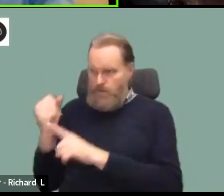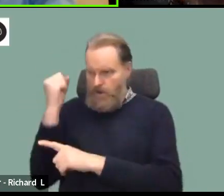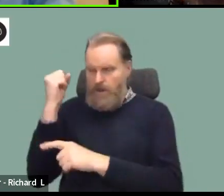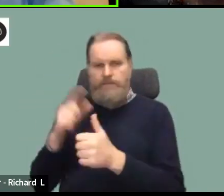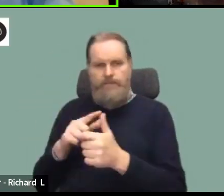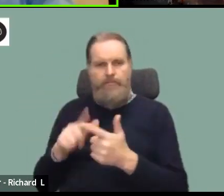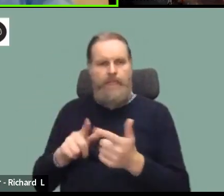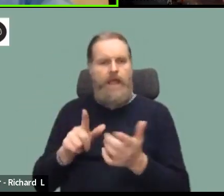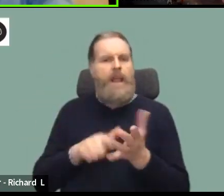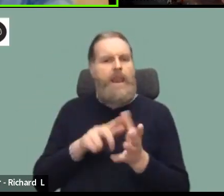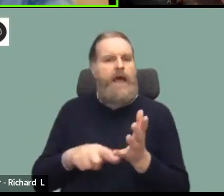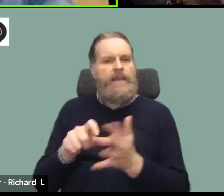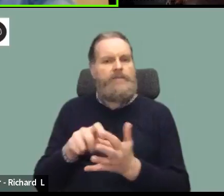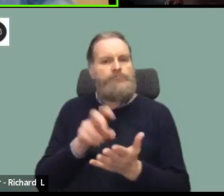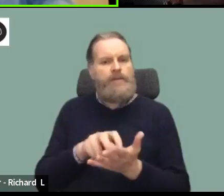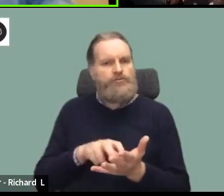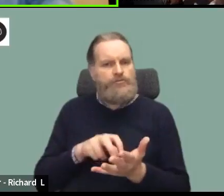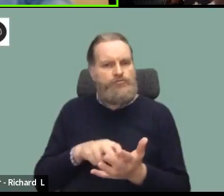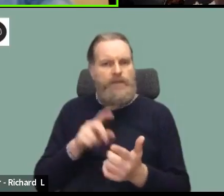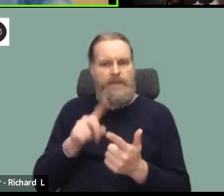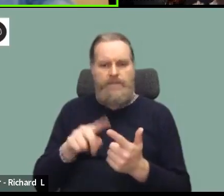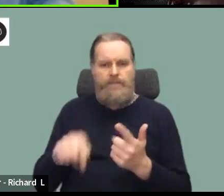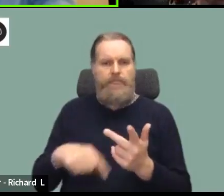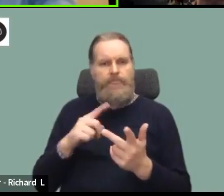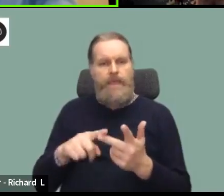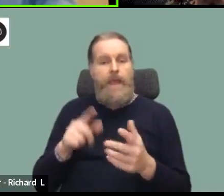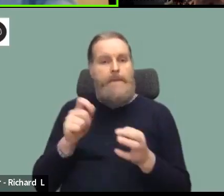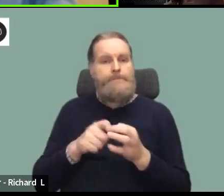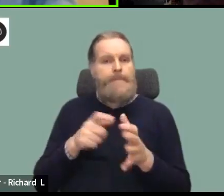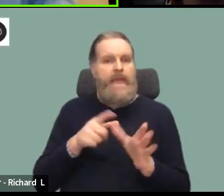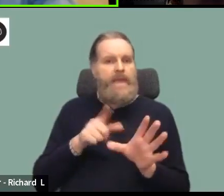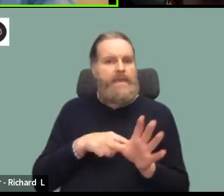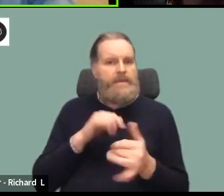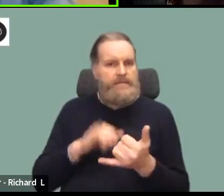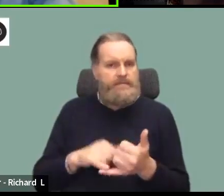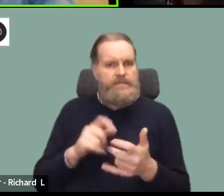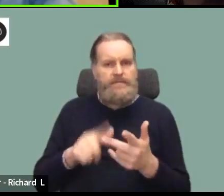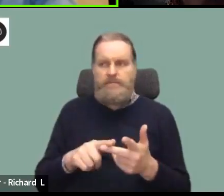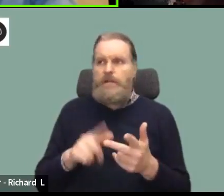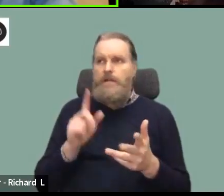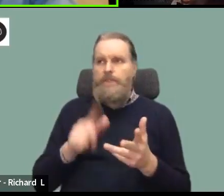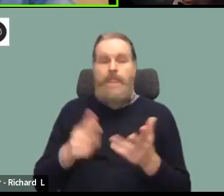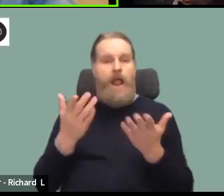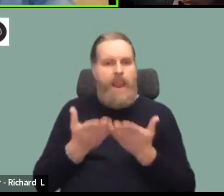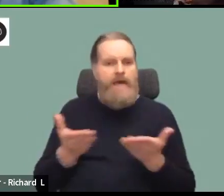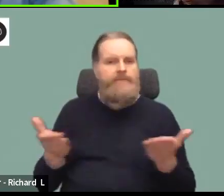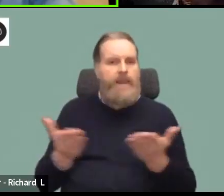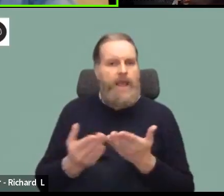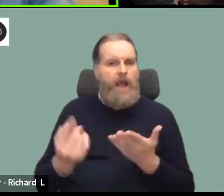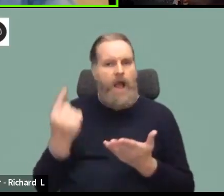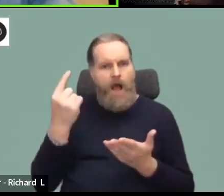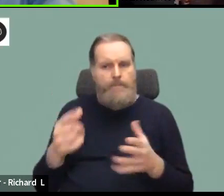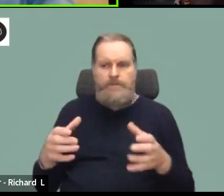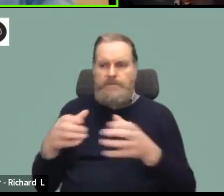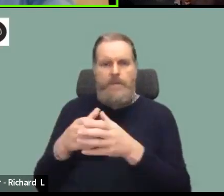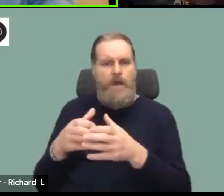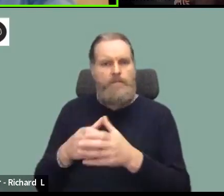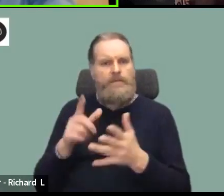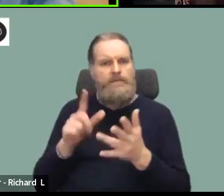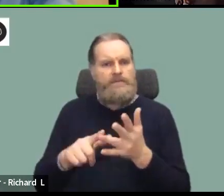the land registry in base the land registry in bees depart the land registry in bees department for leveling up in DC. DCMS in Canada in Countless employers.